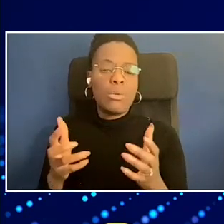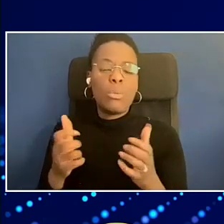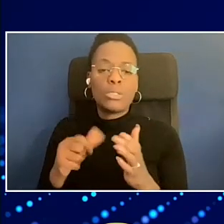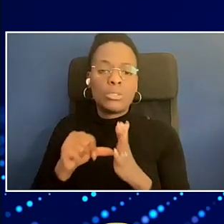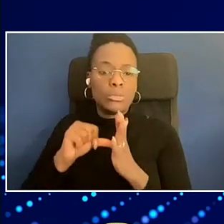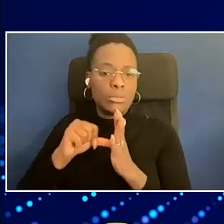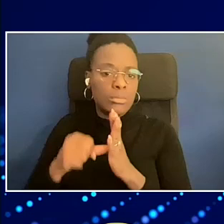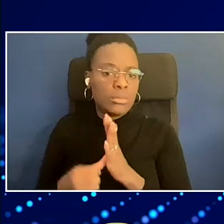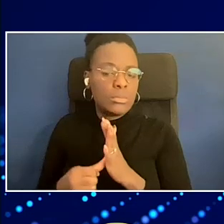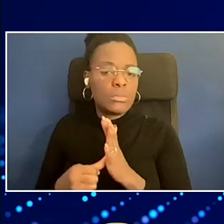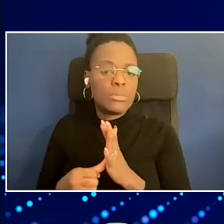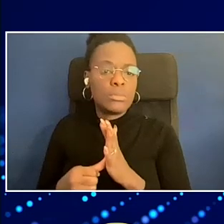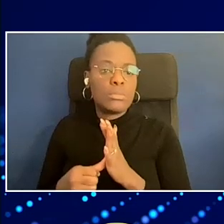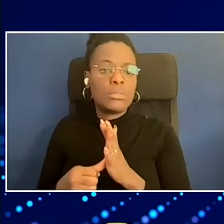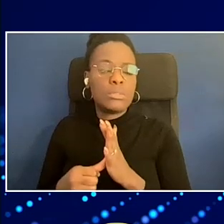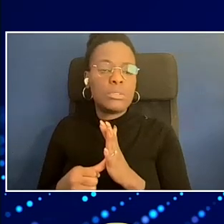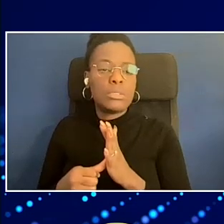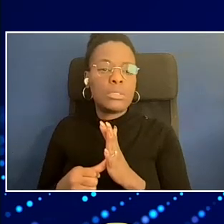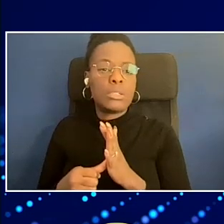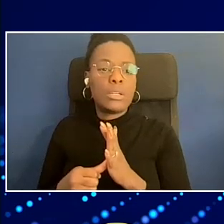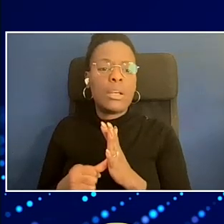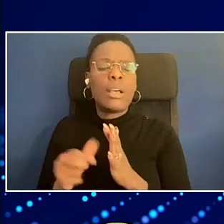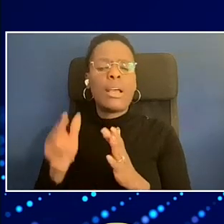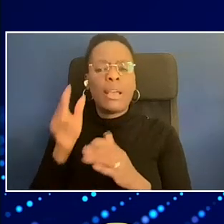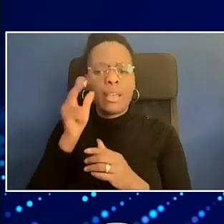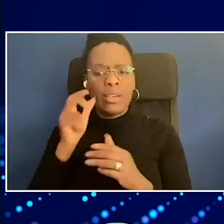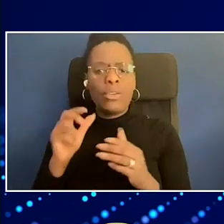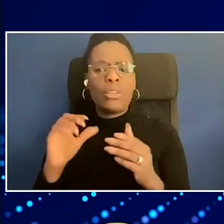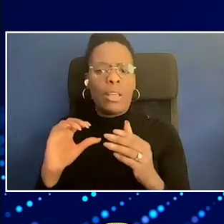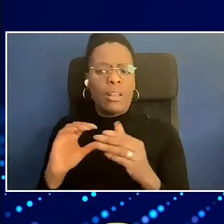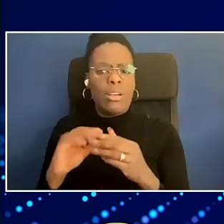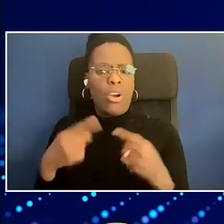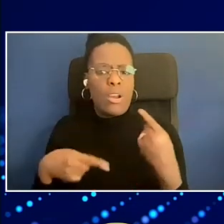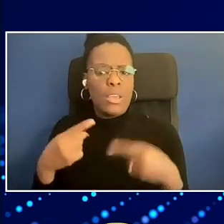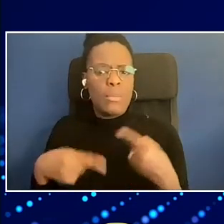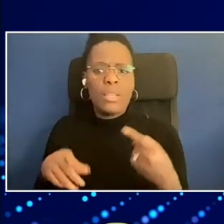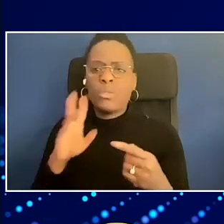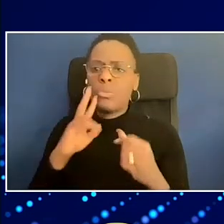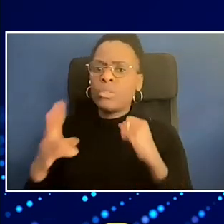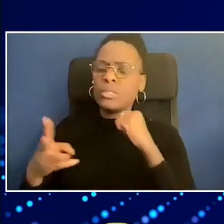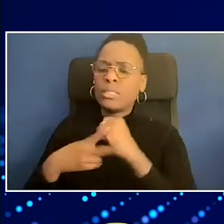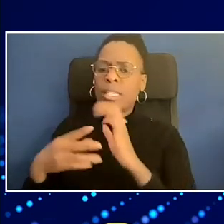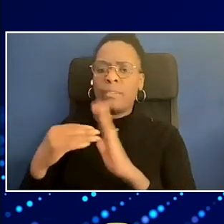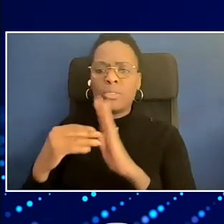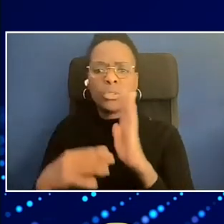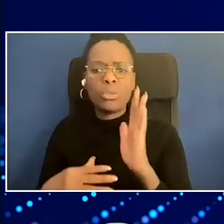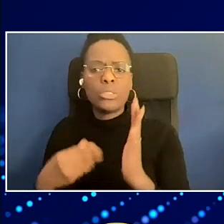again, if- I hear the argument being but this saves students money, this saves students money, this saves students money,